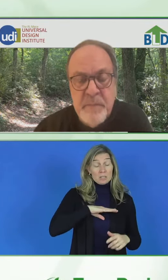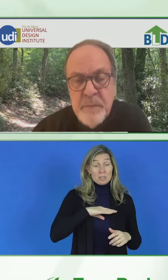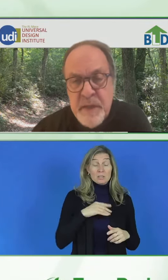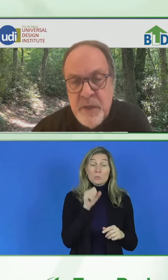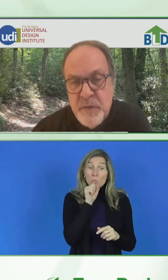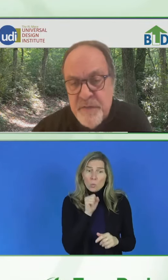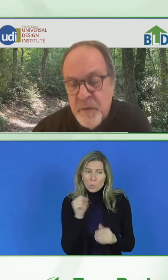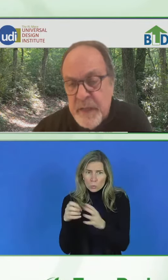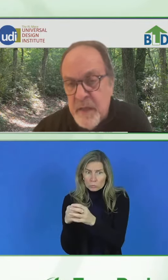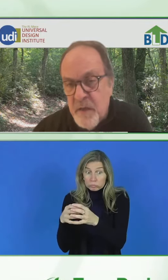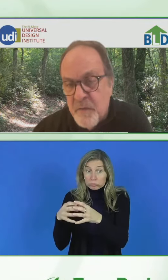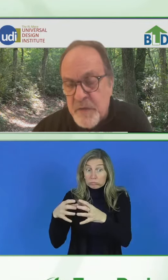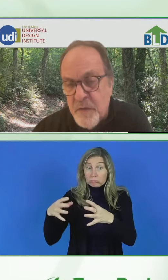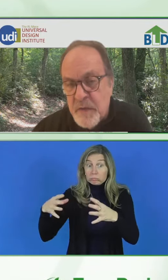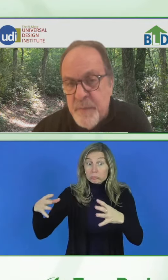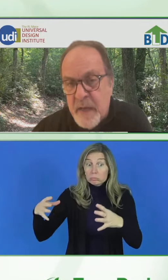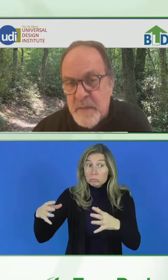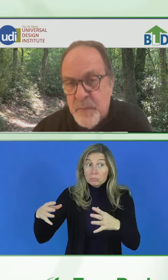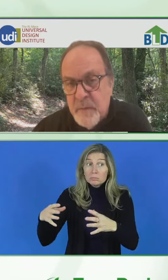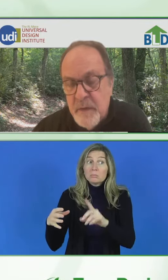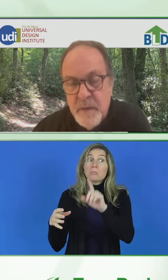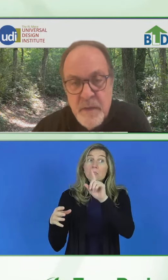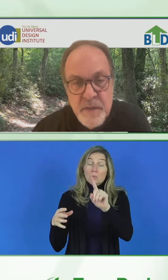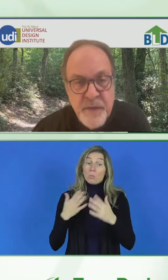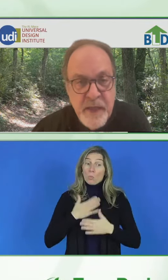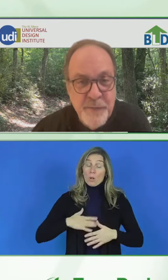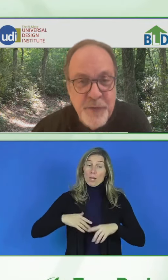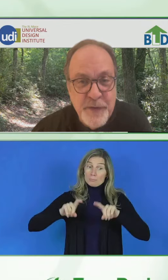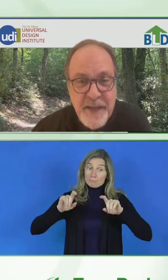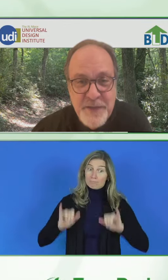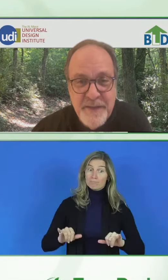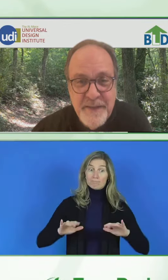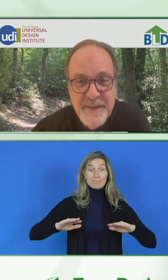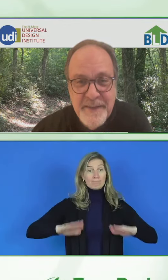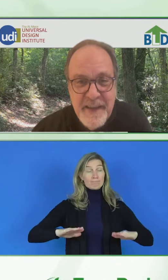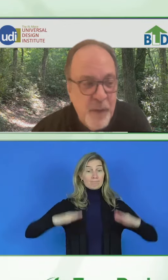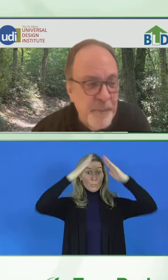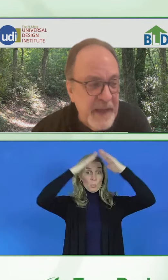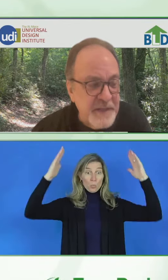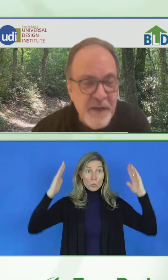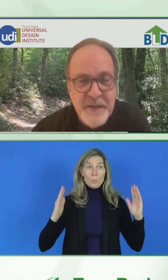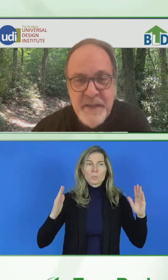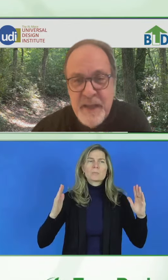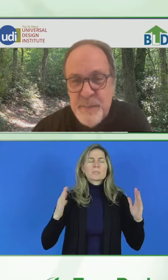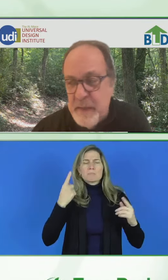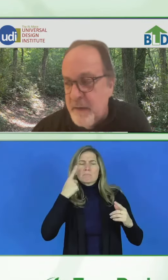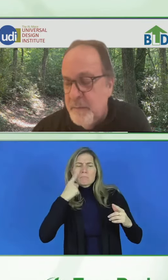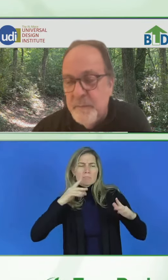that people can usefully for as long as possible. Thank you for your attention and I will pass it on to the next speaker.